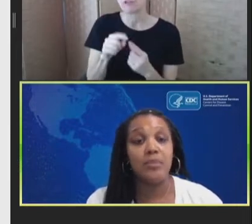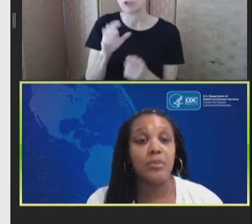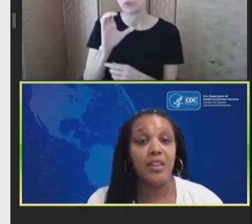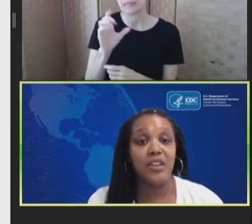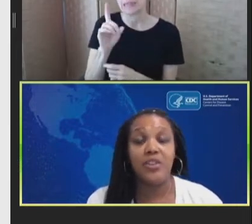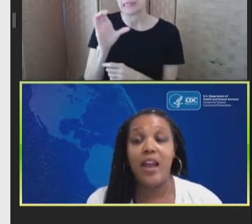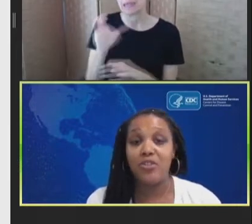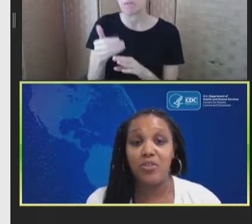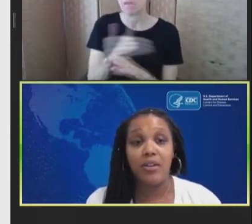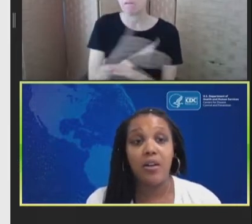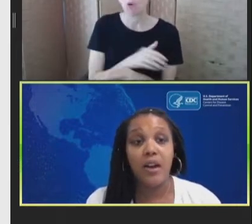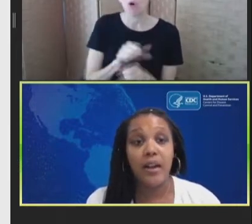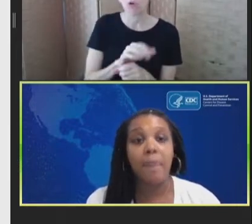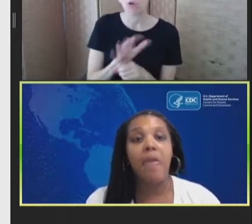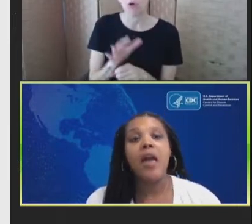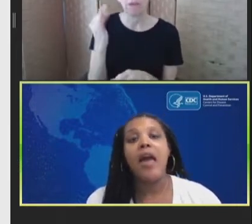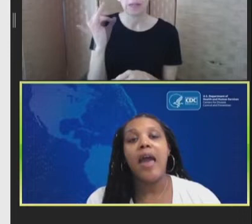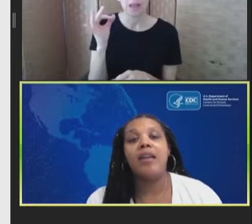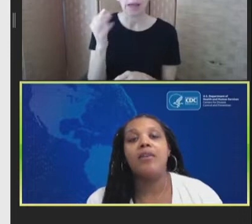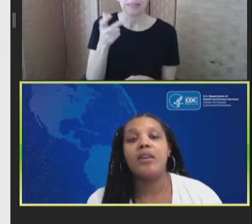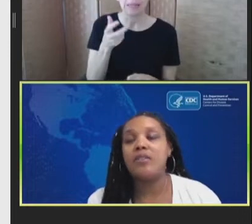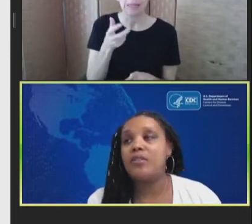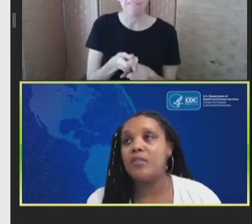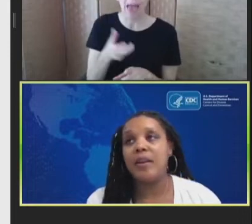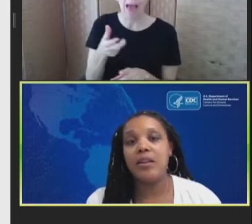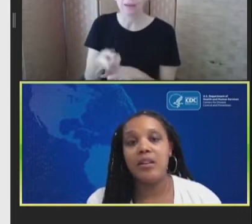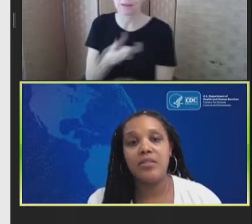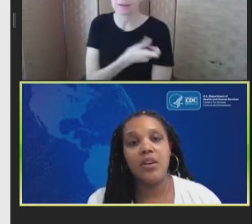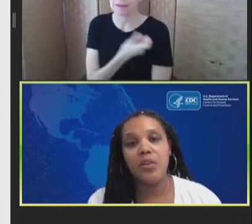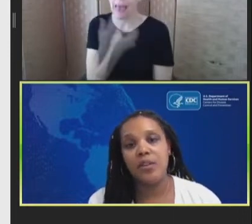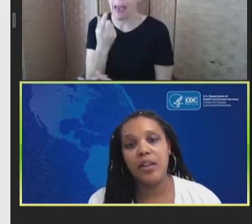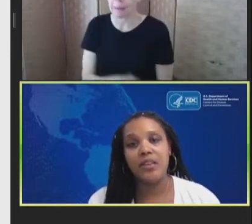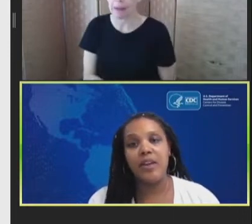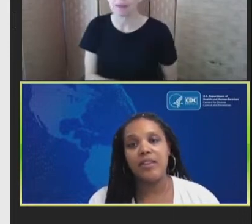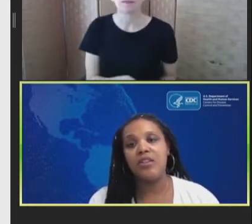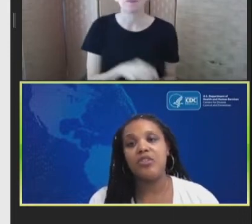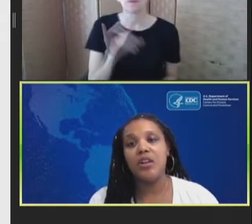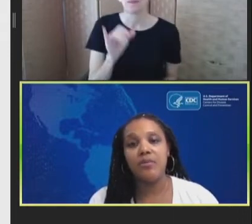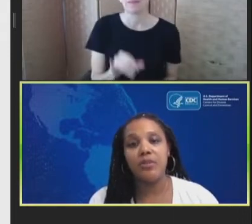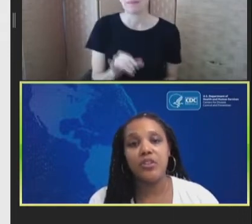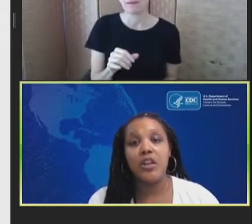implementation actually occurring. And these disparities in COVID 19 vaccination coverage